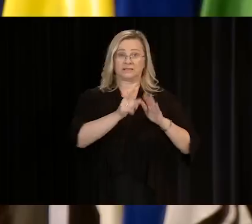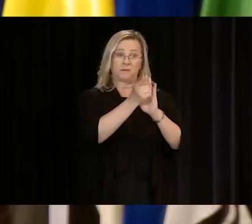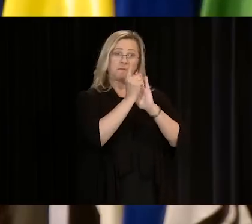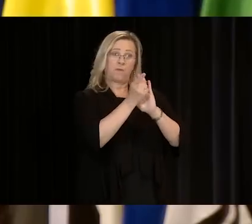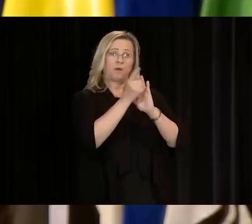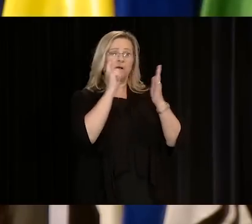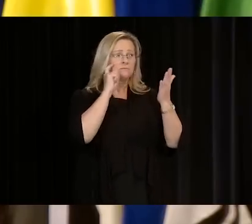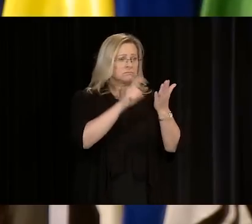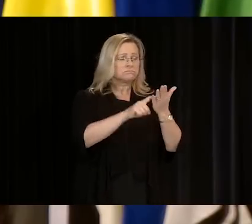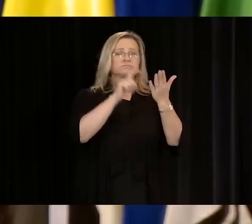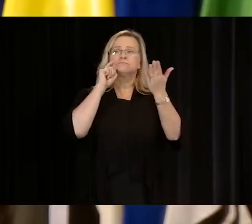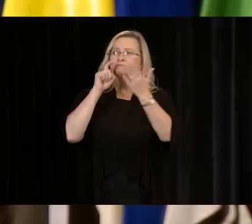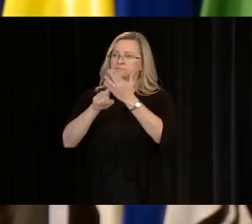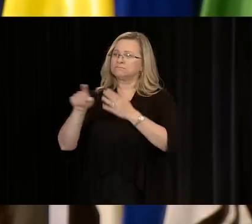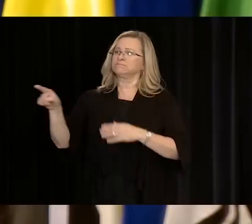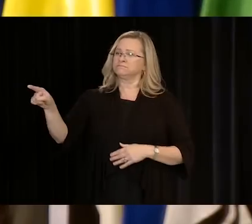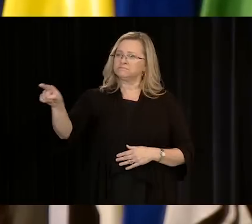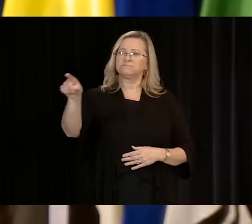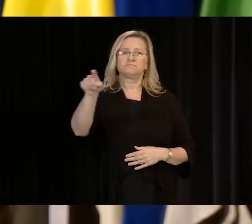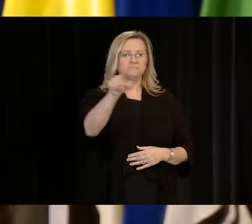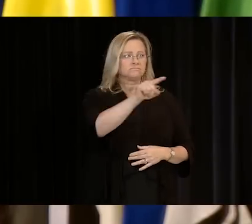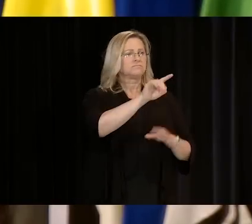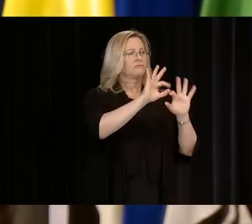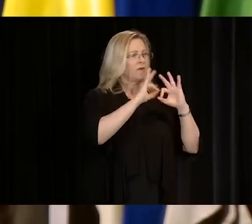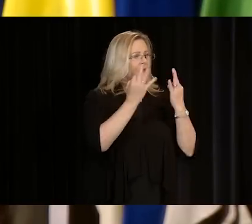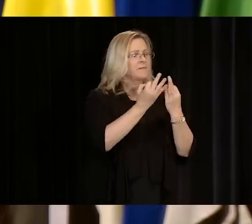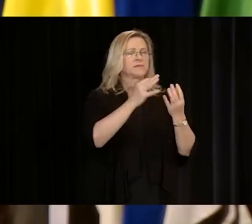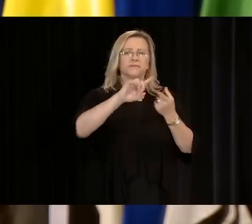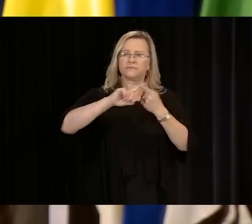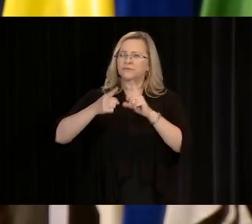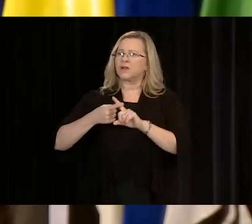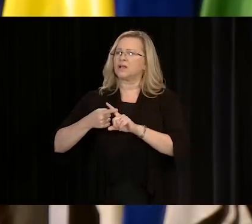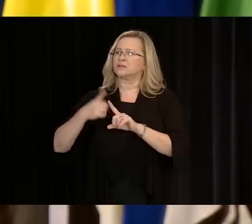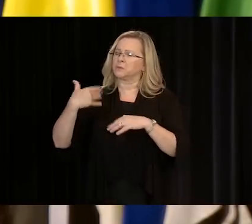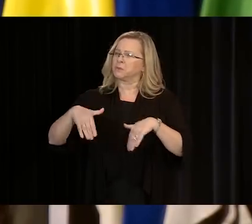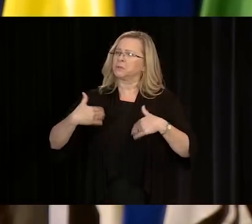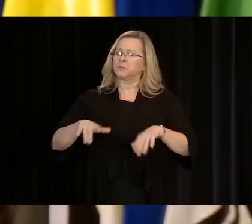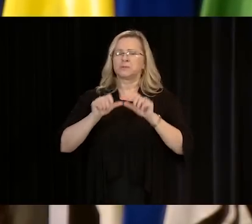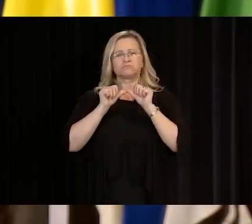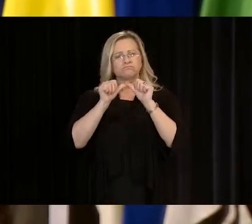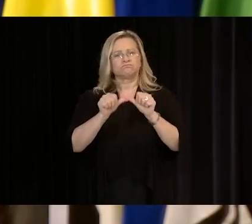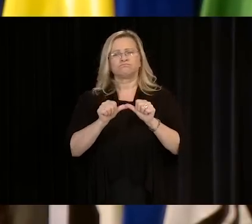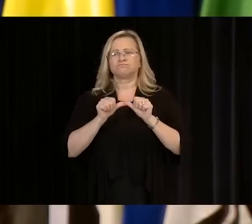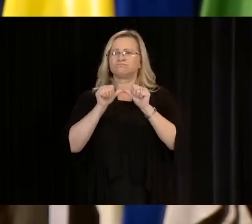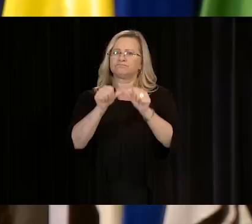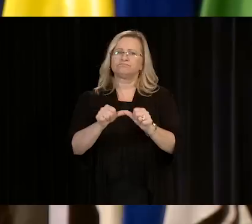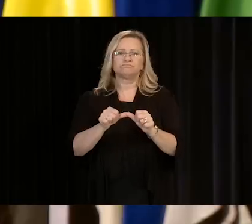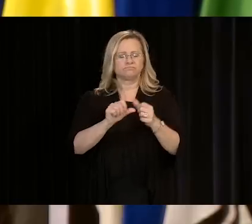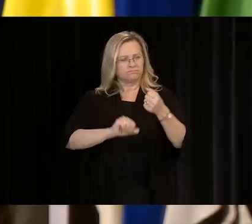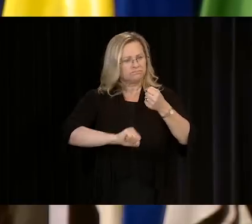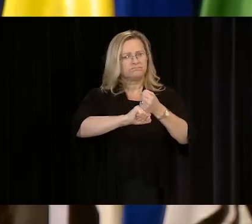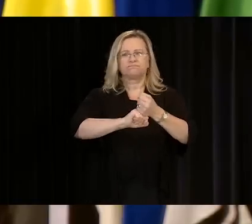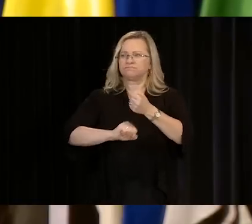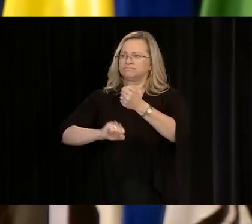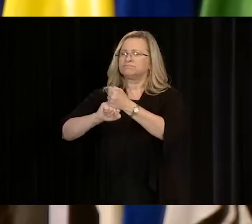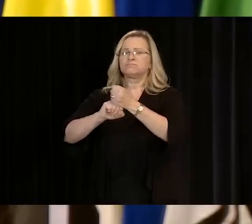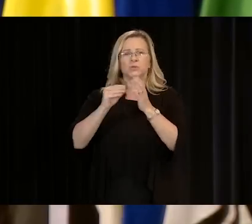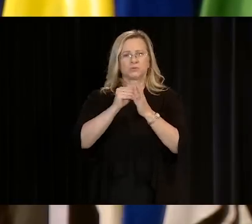WHO STEADFASTLY SUPPORTED THESE GRADUATING STUDENTS. WE APPRECIATE THE SACRIFICES YOU HAVE MADE,